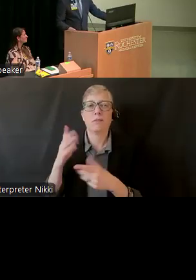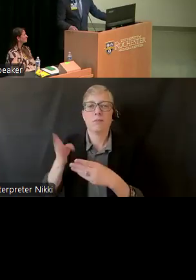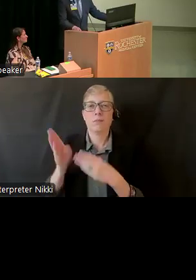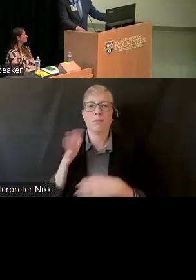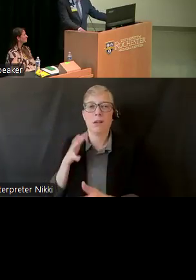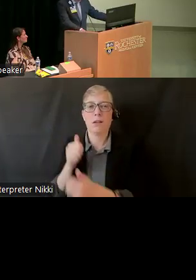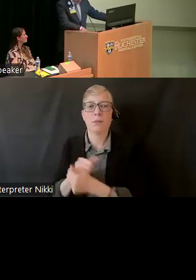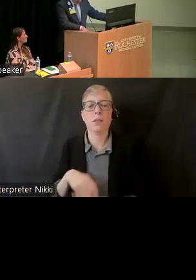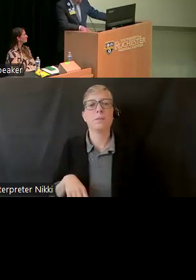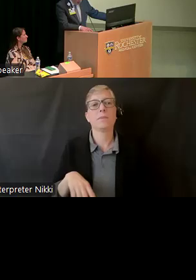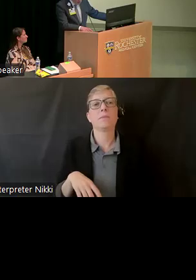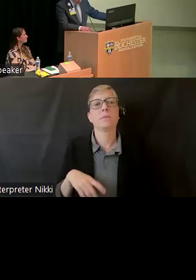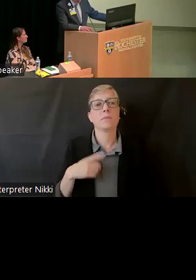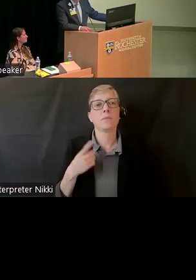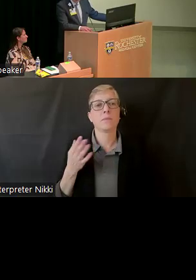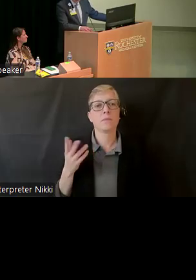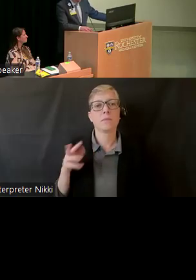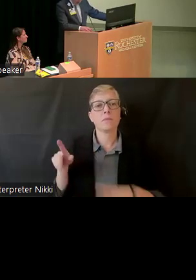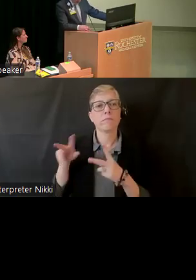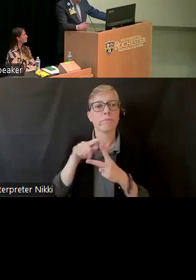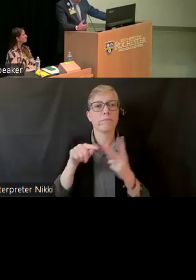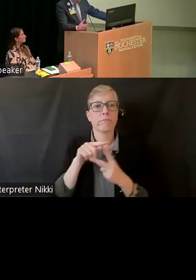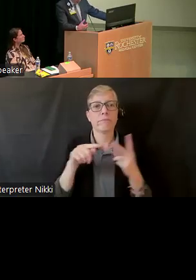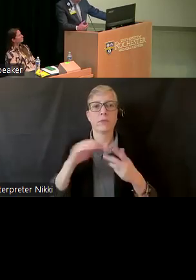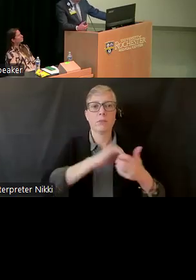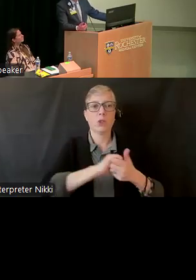partner with Dr dr judy Bomber in the office of academic affairs to get rigorous well-being work